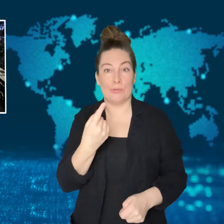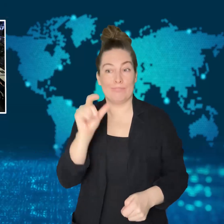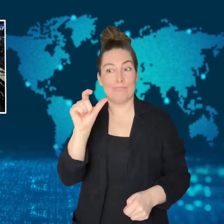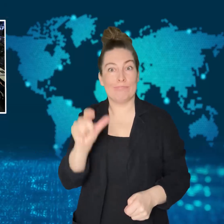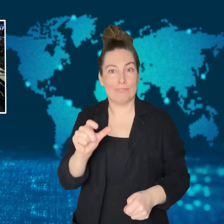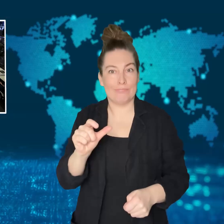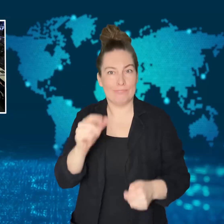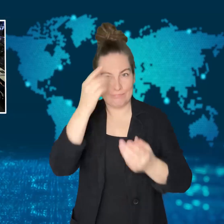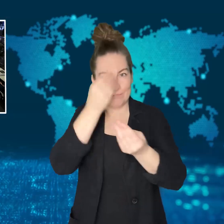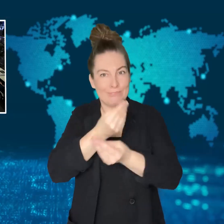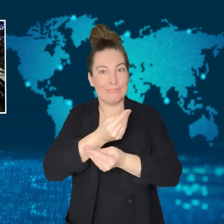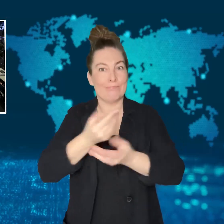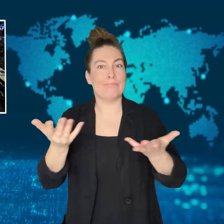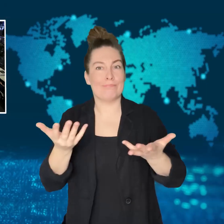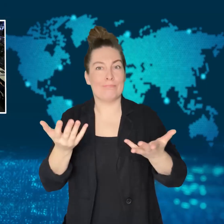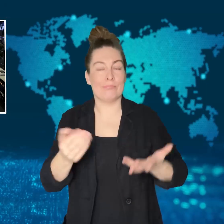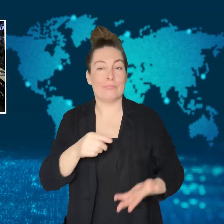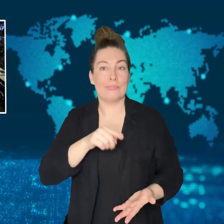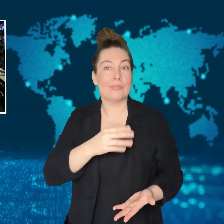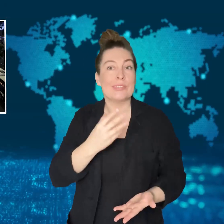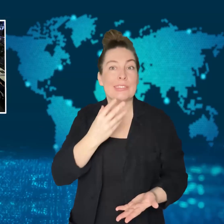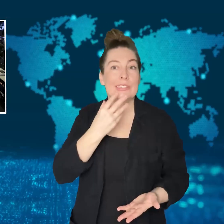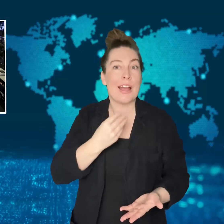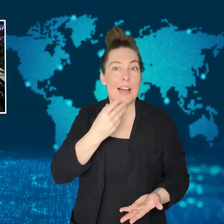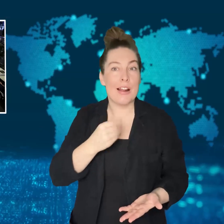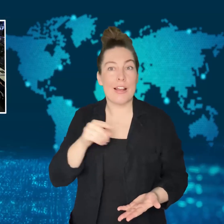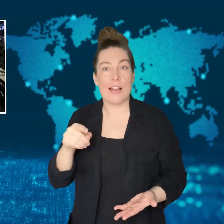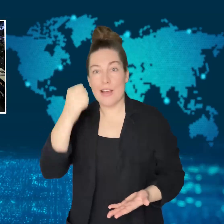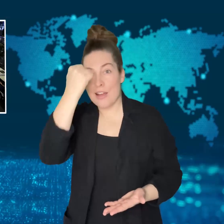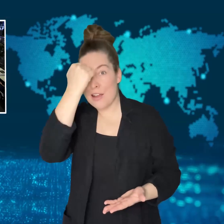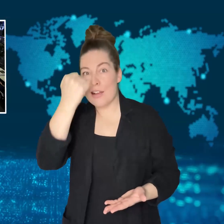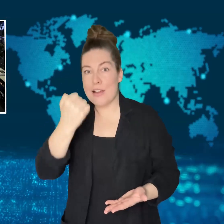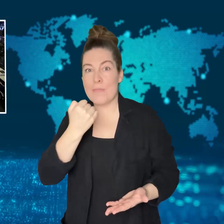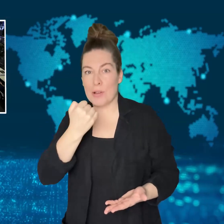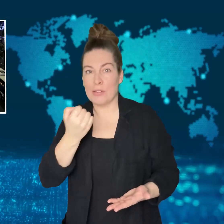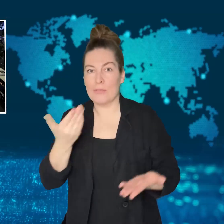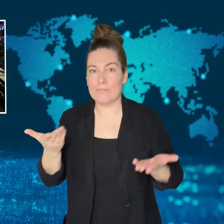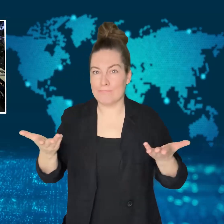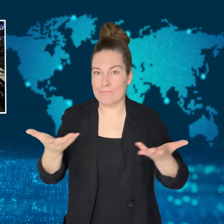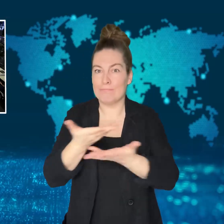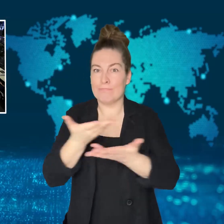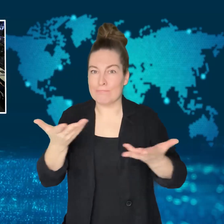that Israel-Hamas negotiators are beginning a "final stage" of talks.